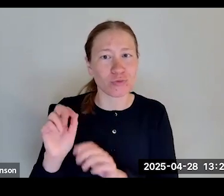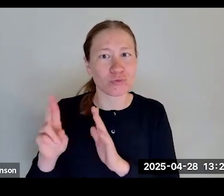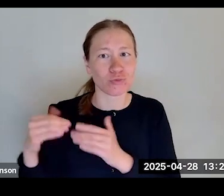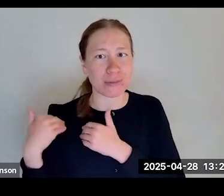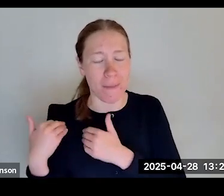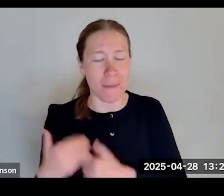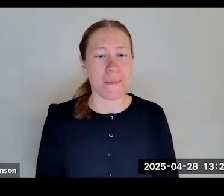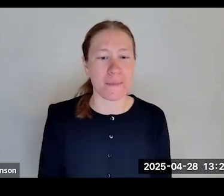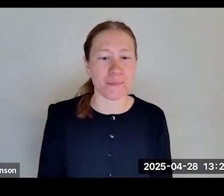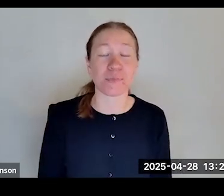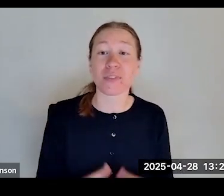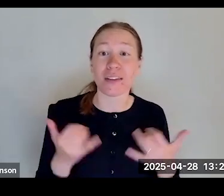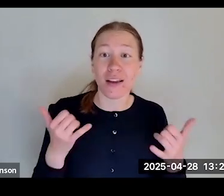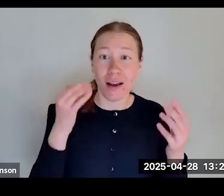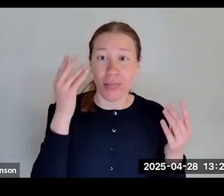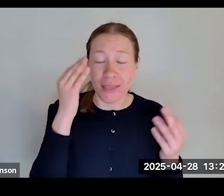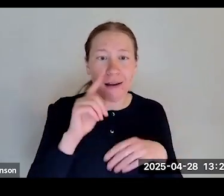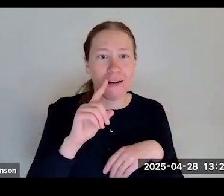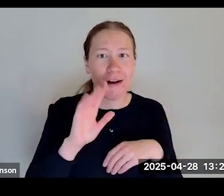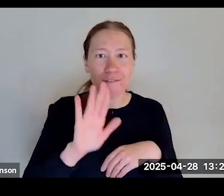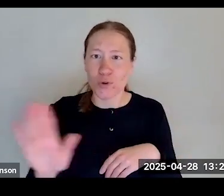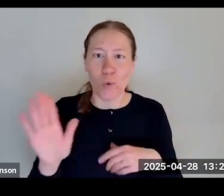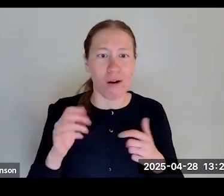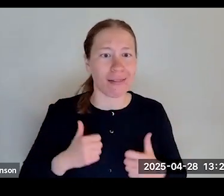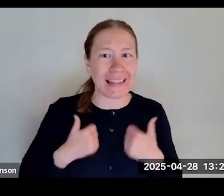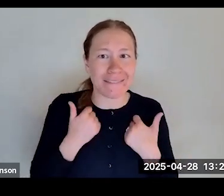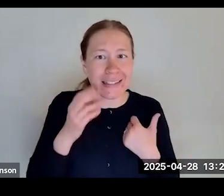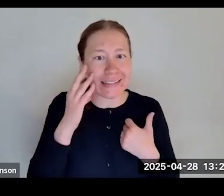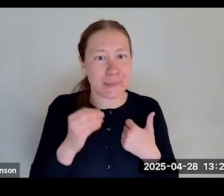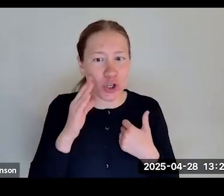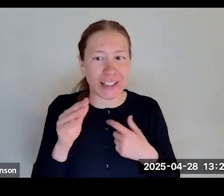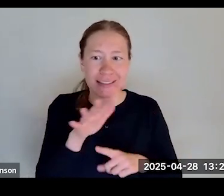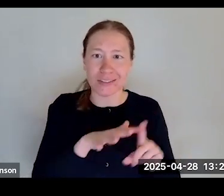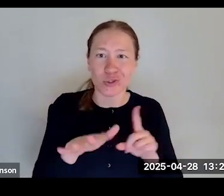Consider your lived experiences and circumstances and then don't stigmatize your diagnosis